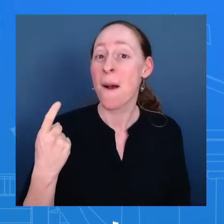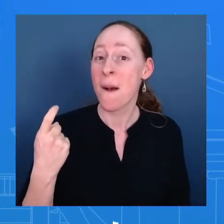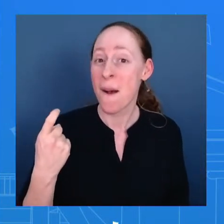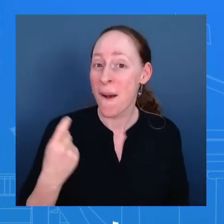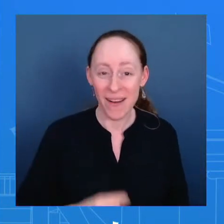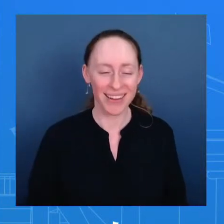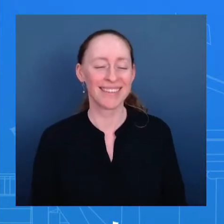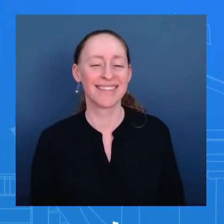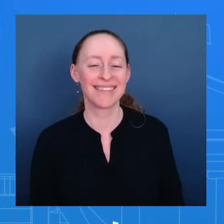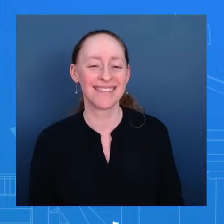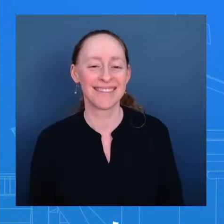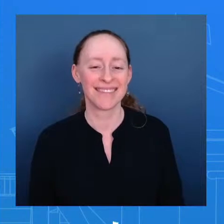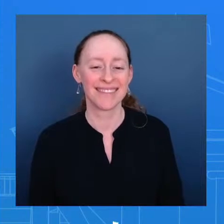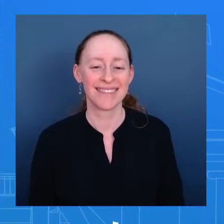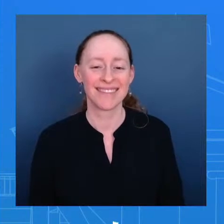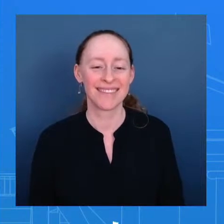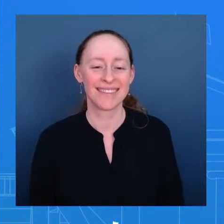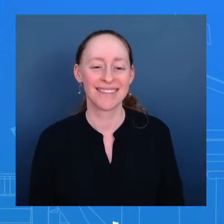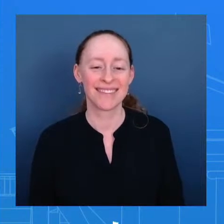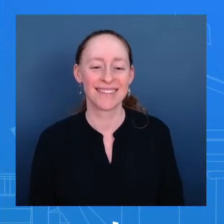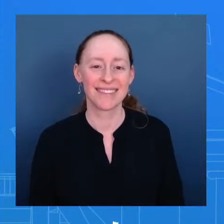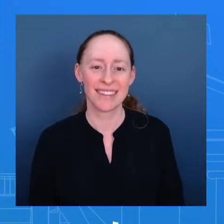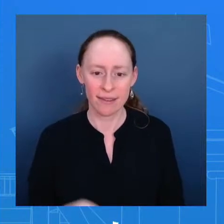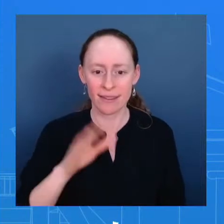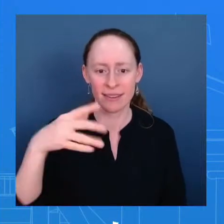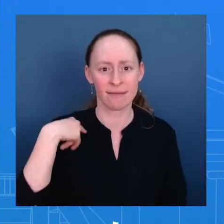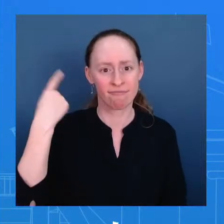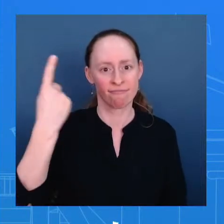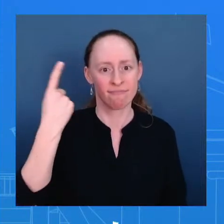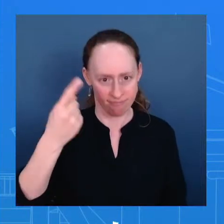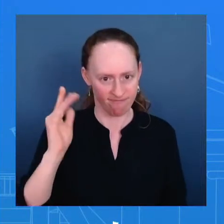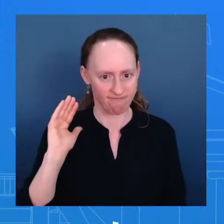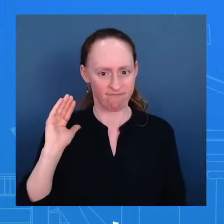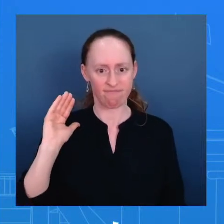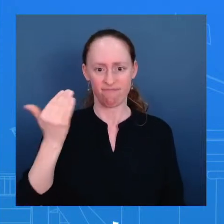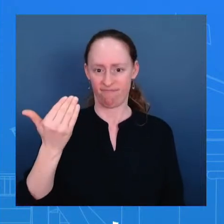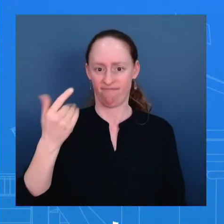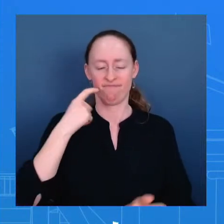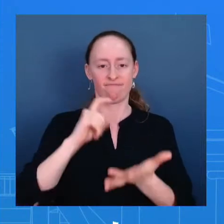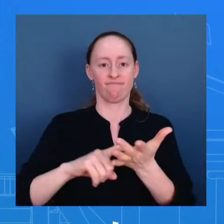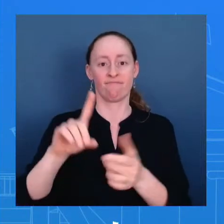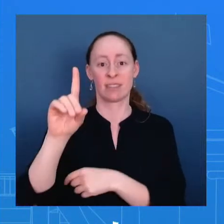the Dow reaching 40,000 if his position, dating back to 2021, about the stock market is